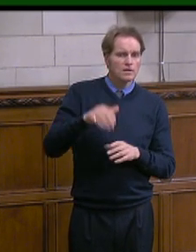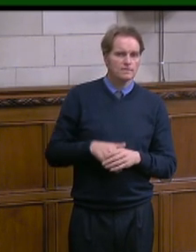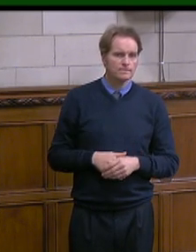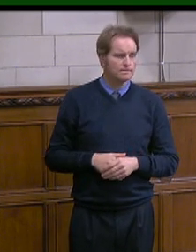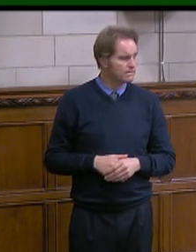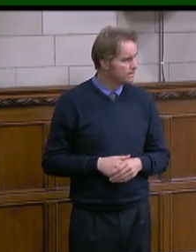coming into our system.